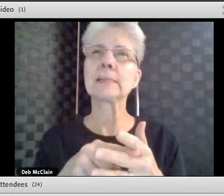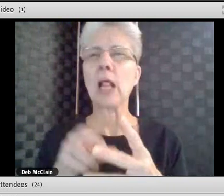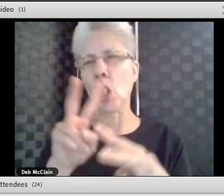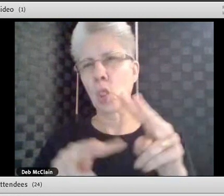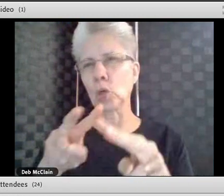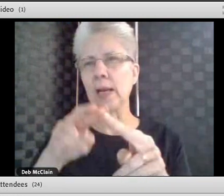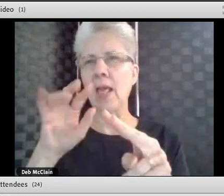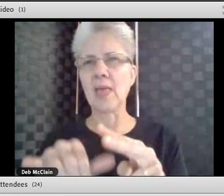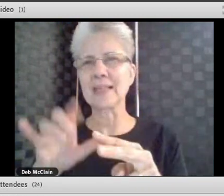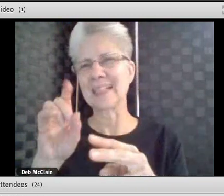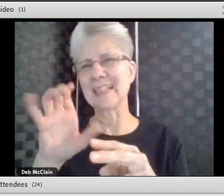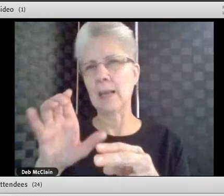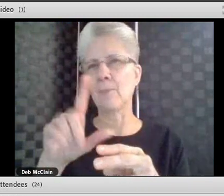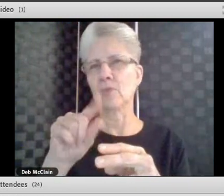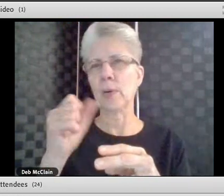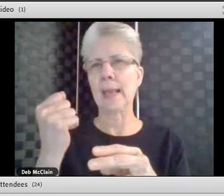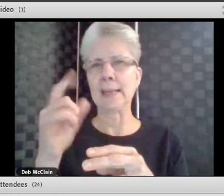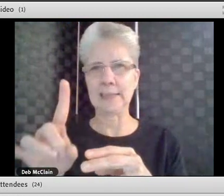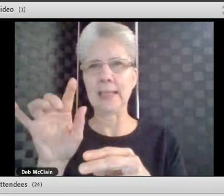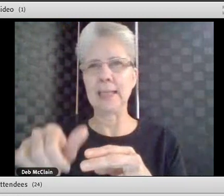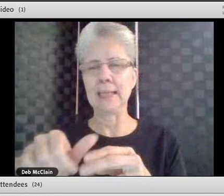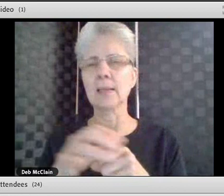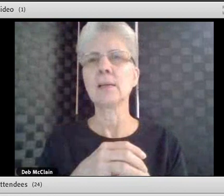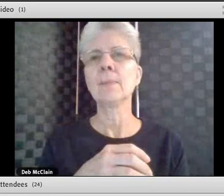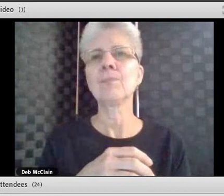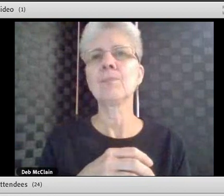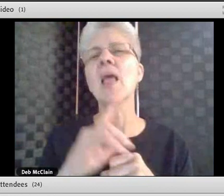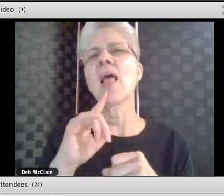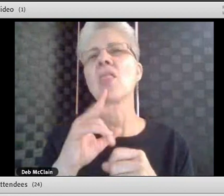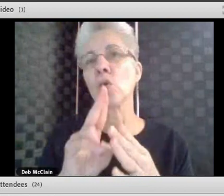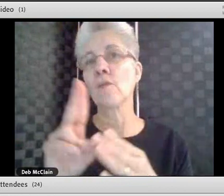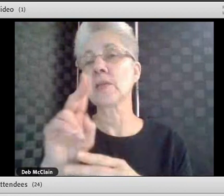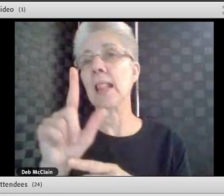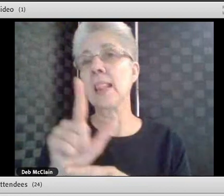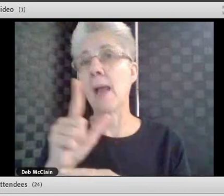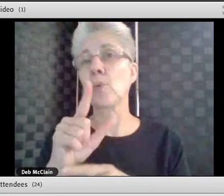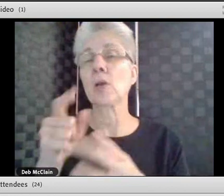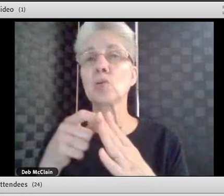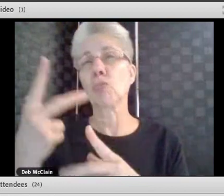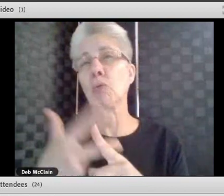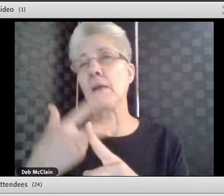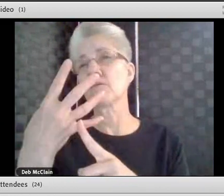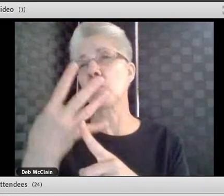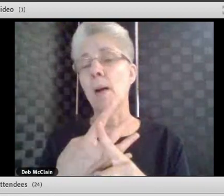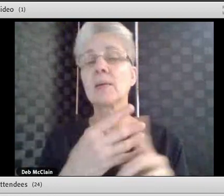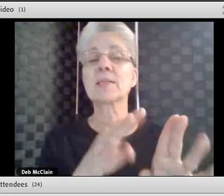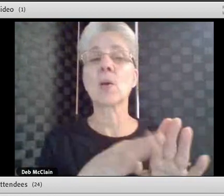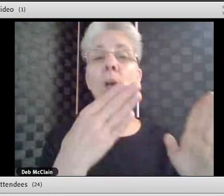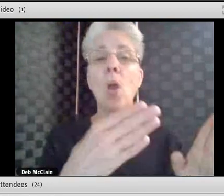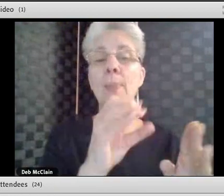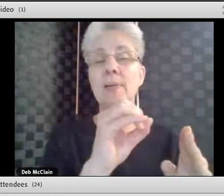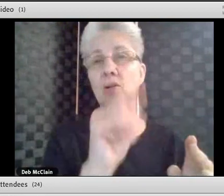so they really started looking at this in December of 2018. Air University Library, again, took three to four months,